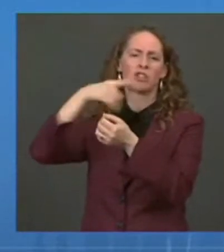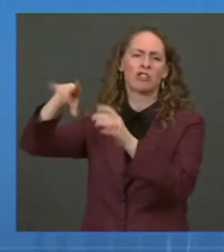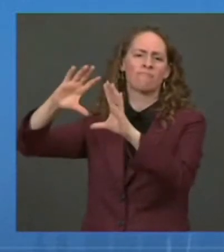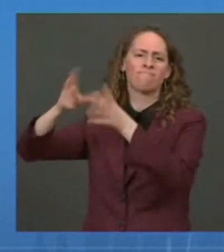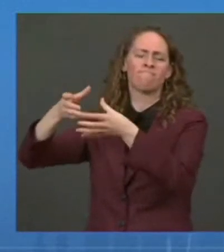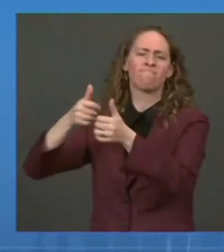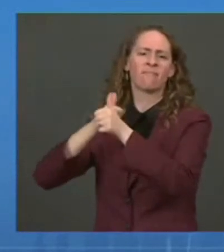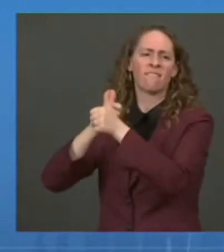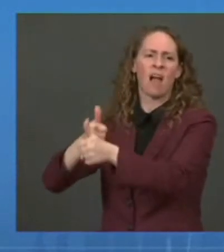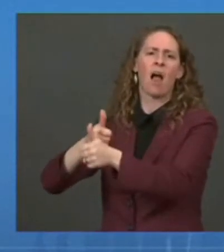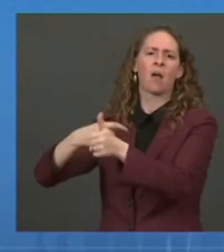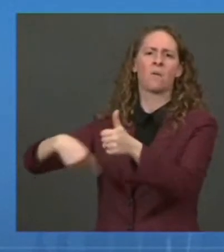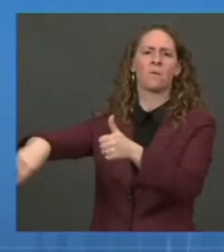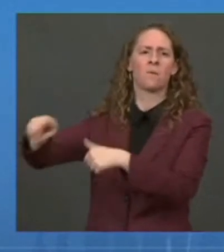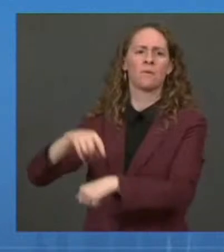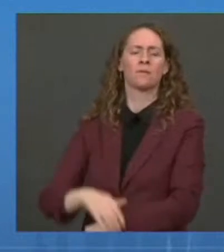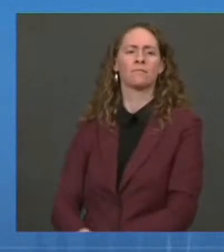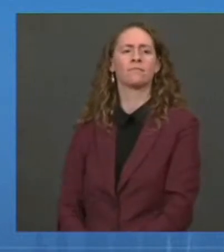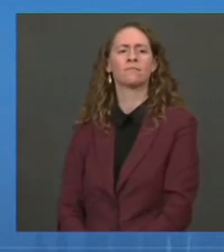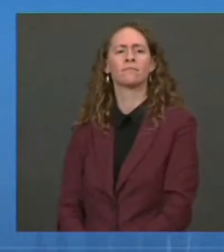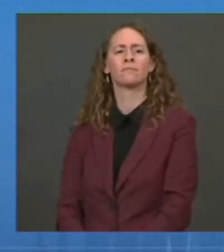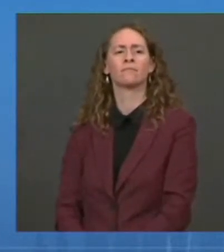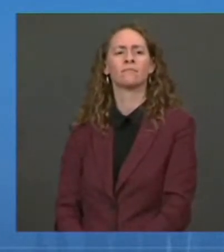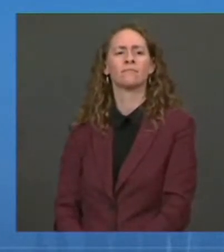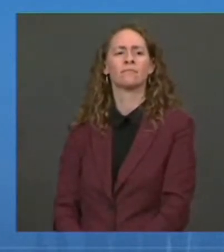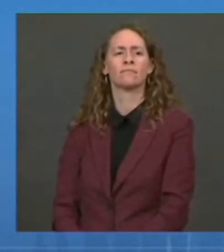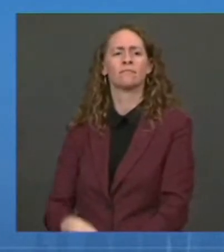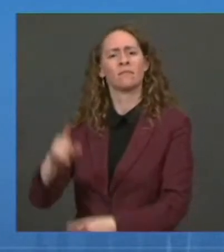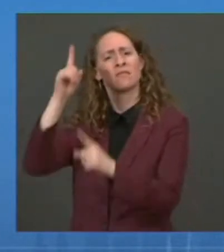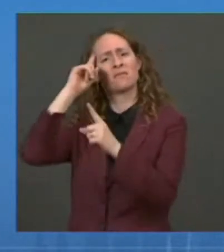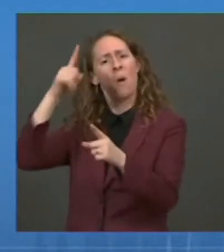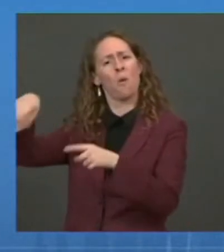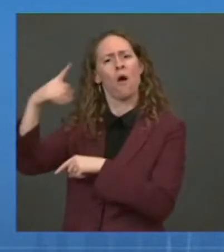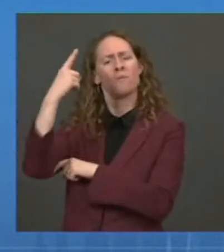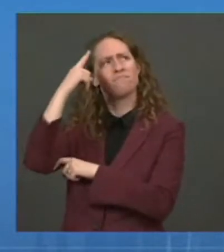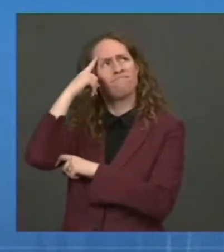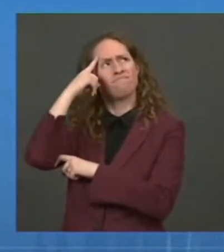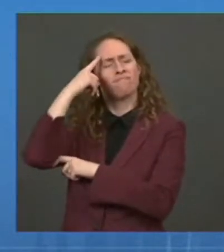MEDICAL EXPERTS. WE'LL CONTINUE TO RELY ON THEIR EXPERTISE REGARDING HOW TO MAKE